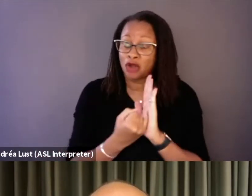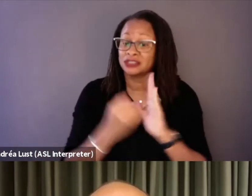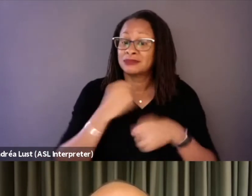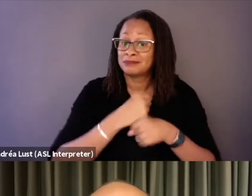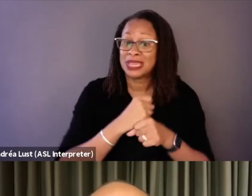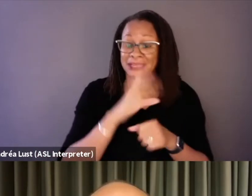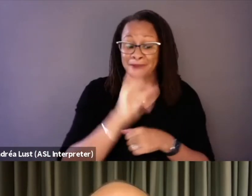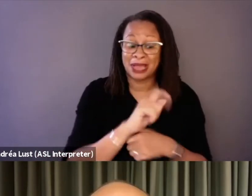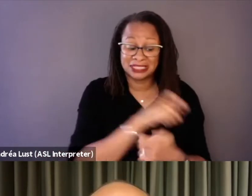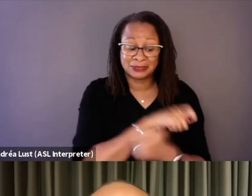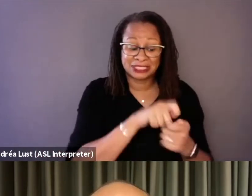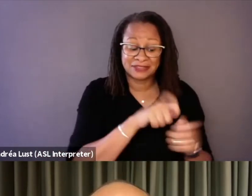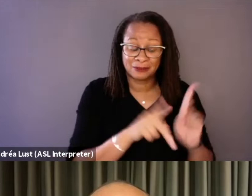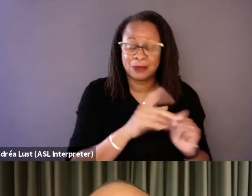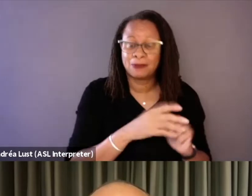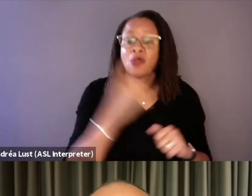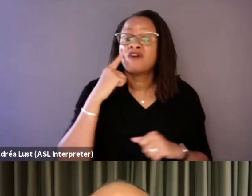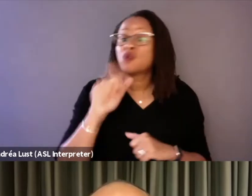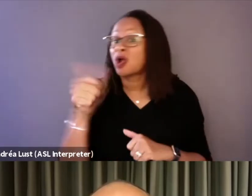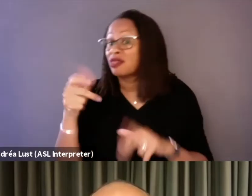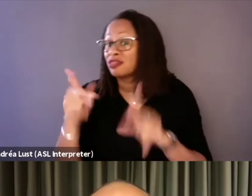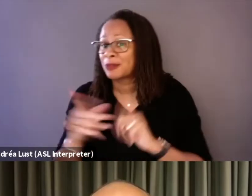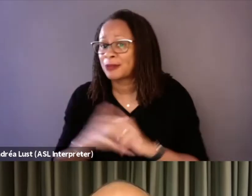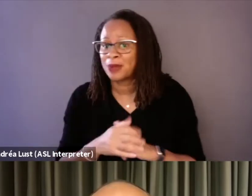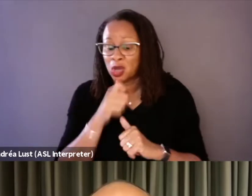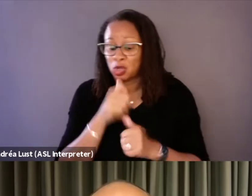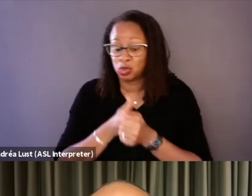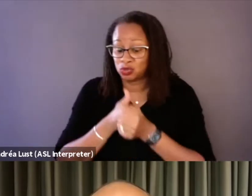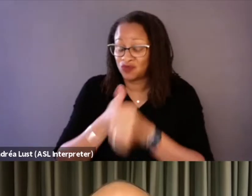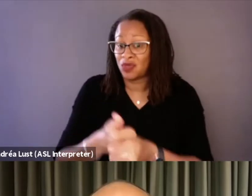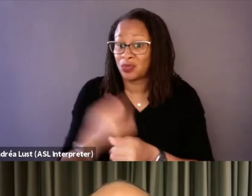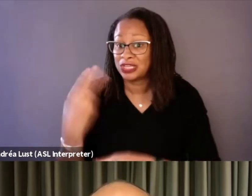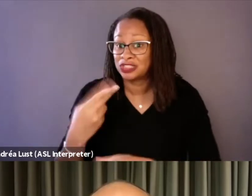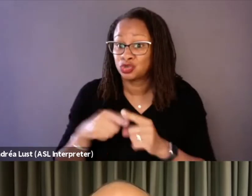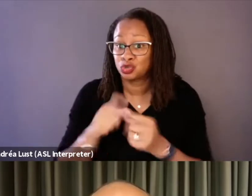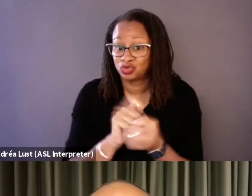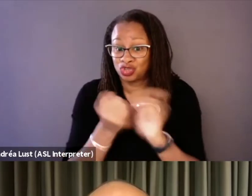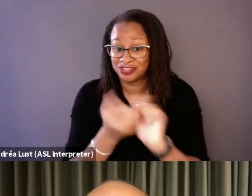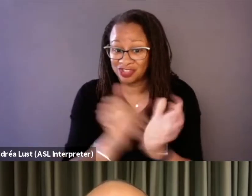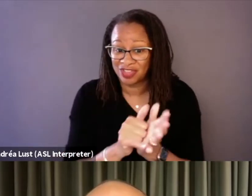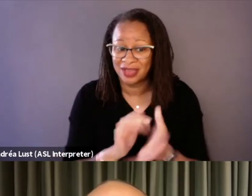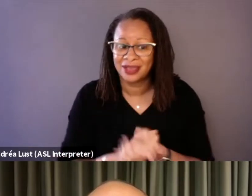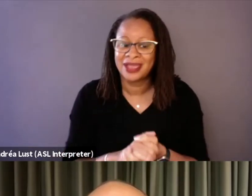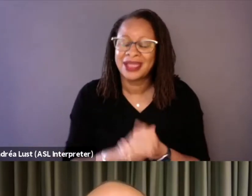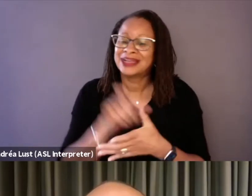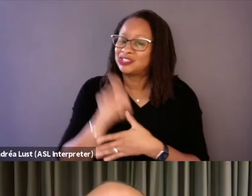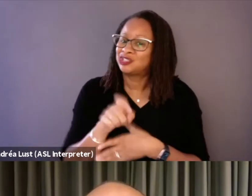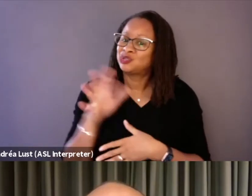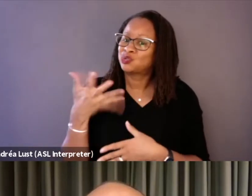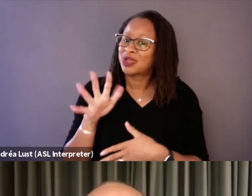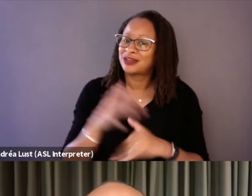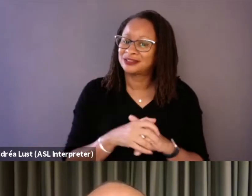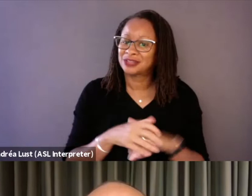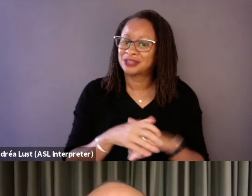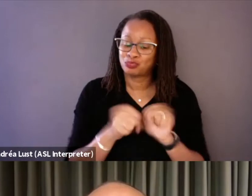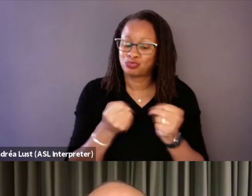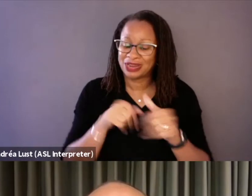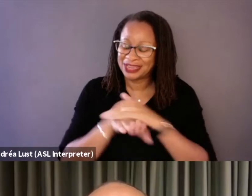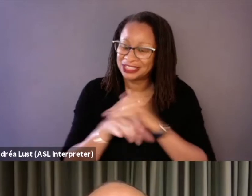and who's keeping track of history to change that is you need to kind of break into those institutions.